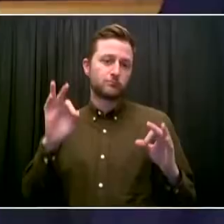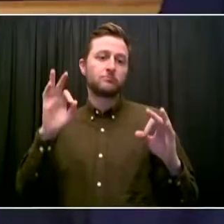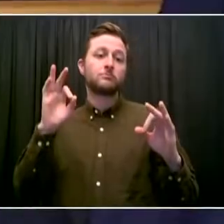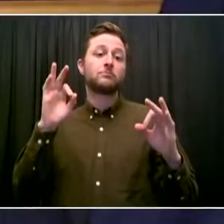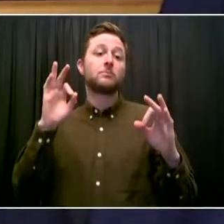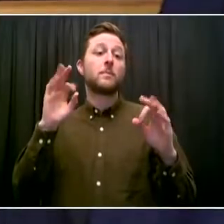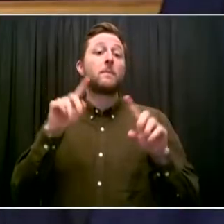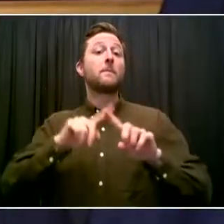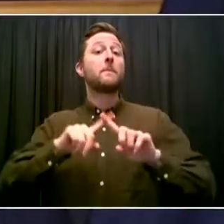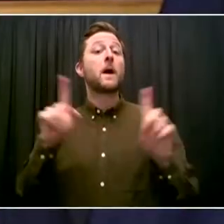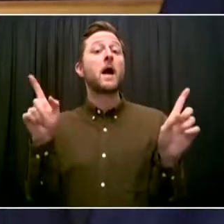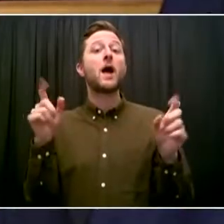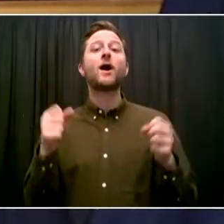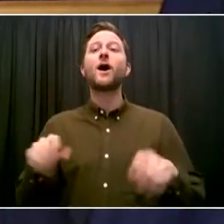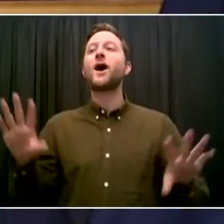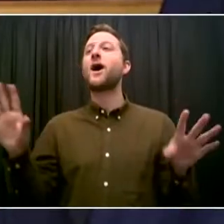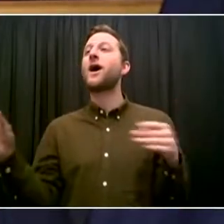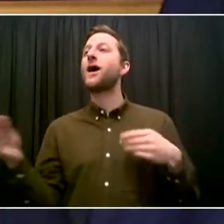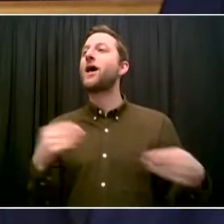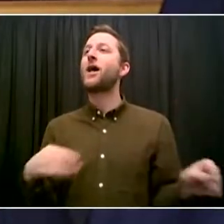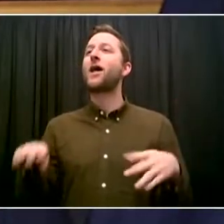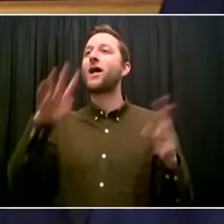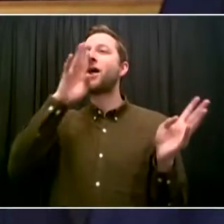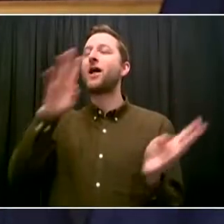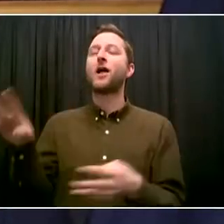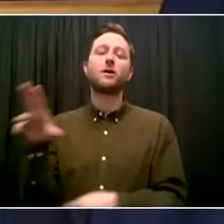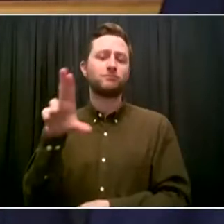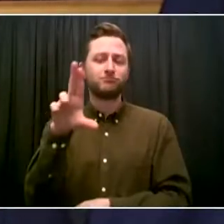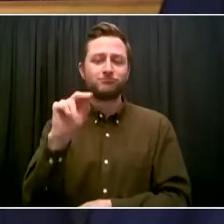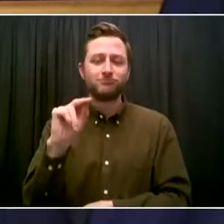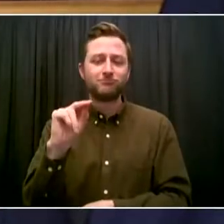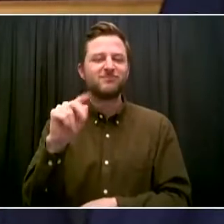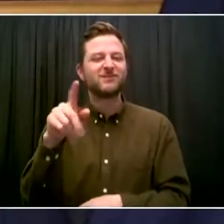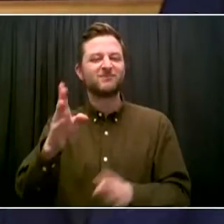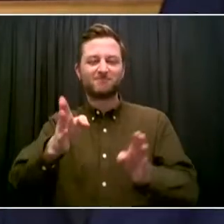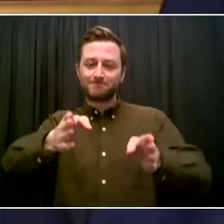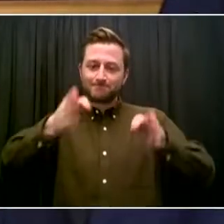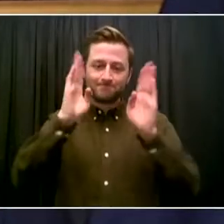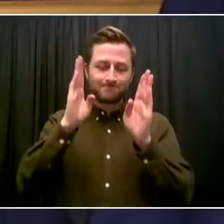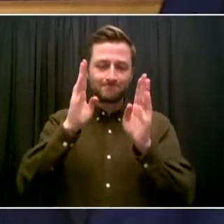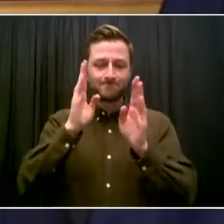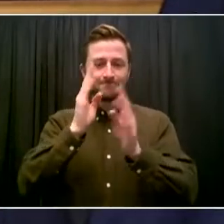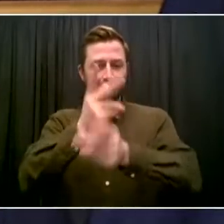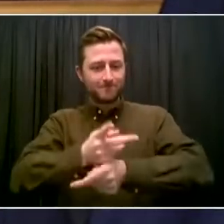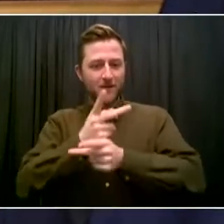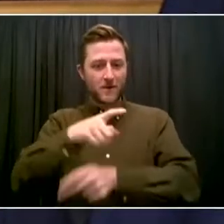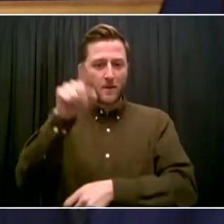DICTRE ION. WE WILL CONTINUE TO TREND IN